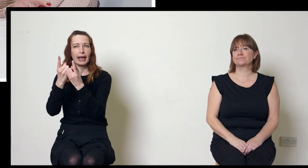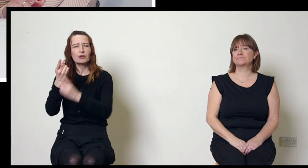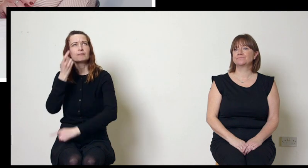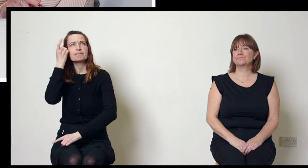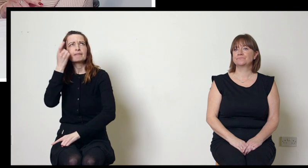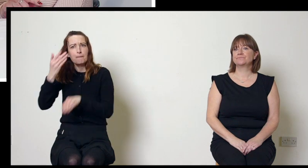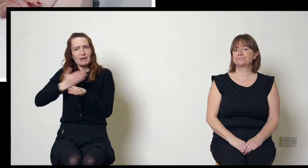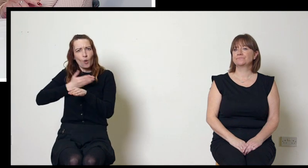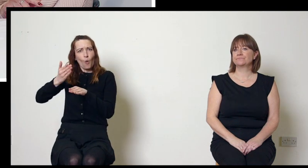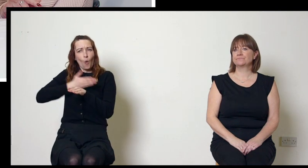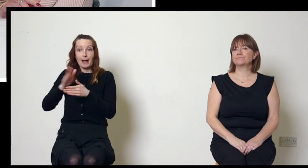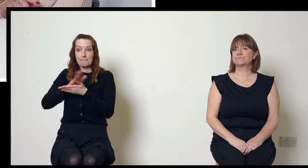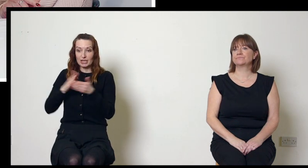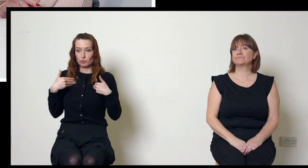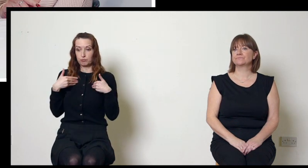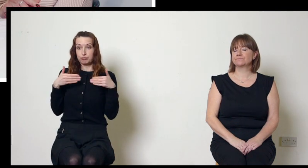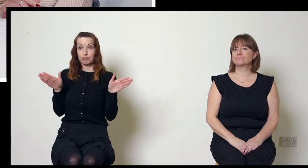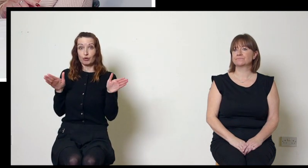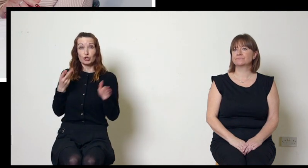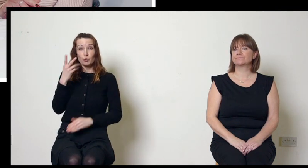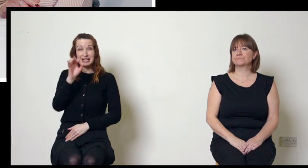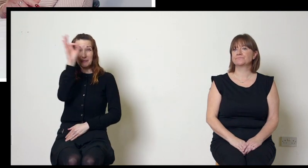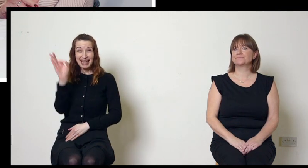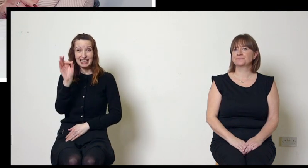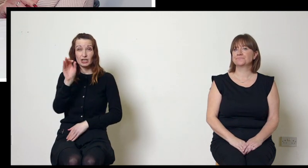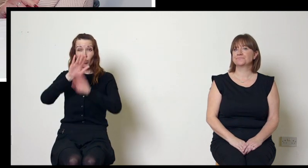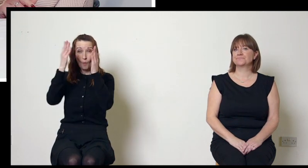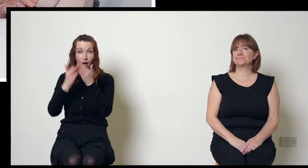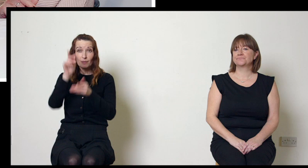you open yourself up to 20% of the world population The purple pound,